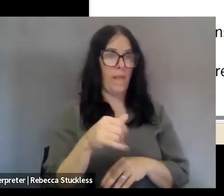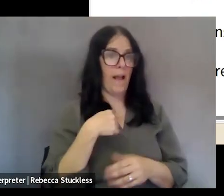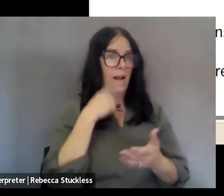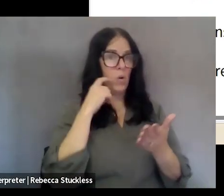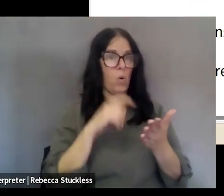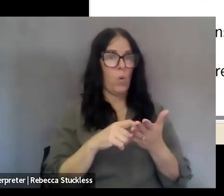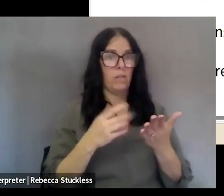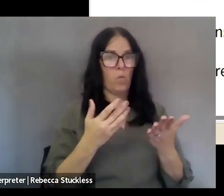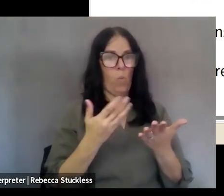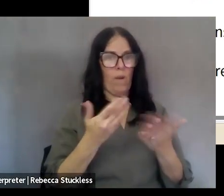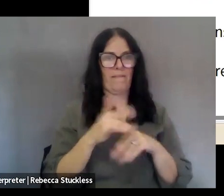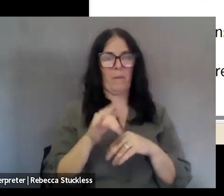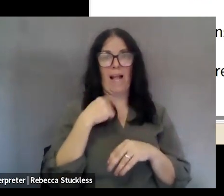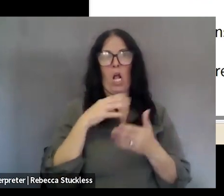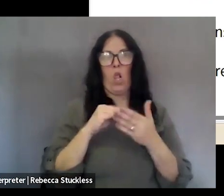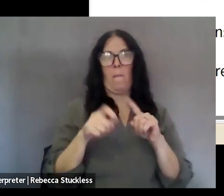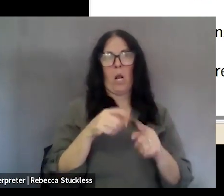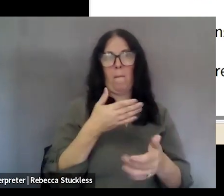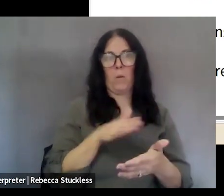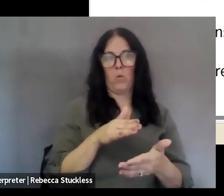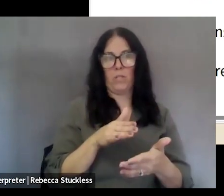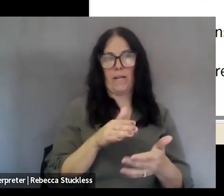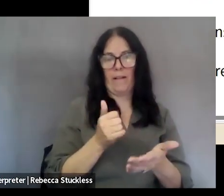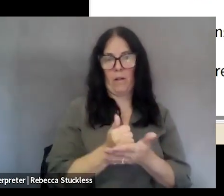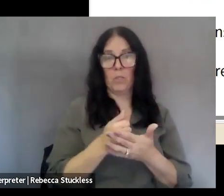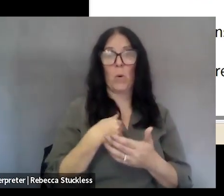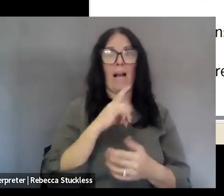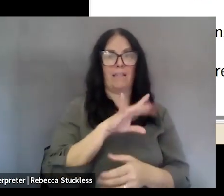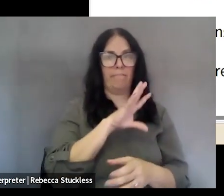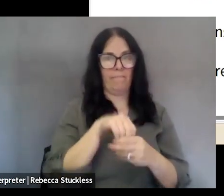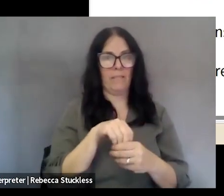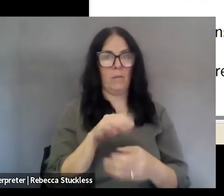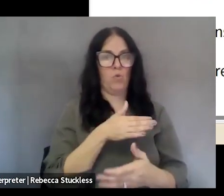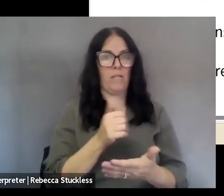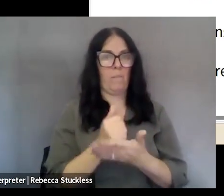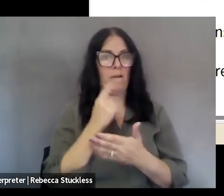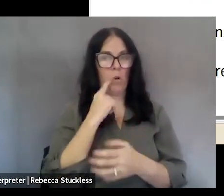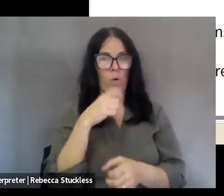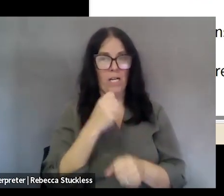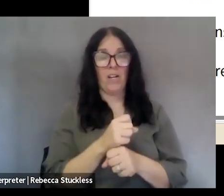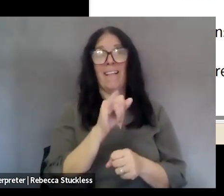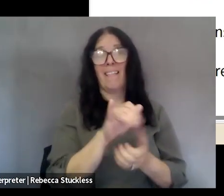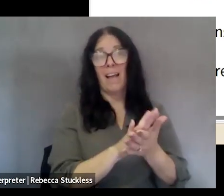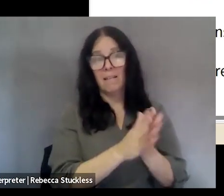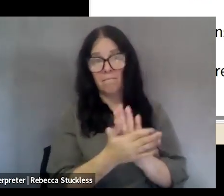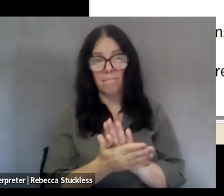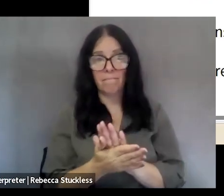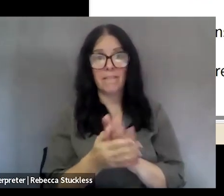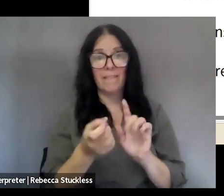therapy, so I did music therapy for a year and that literally took me from having seizures in